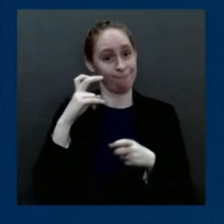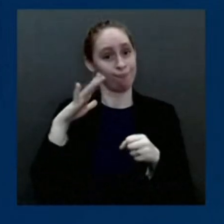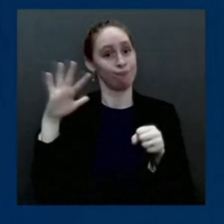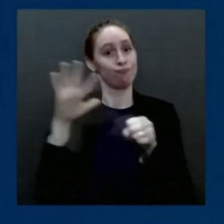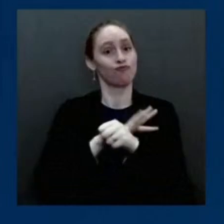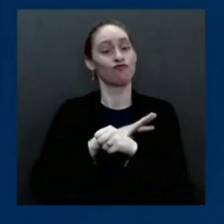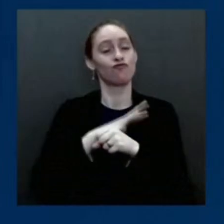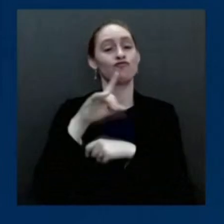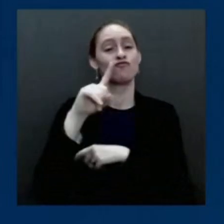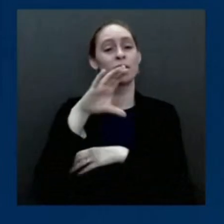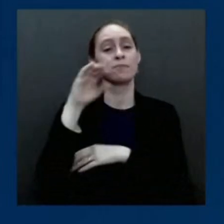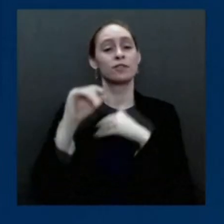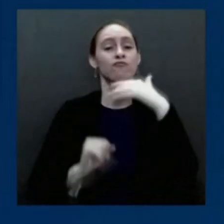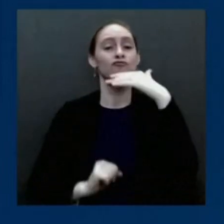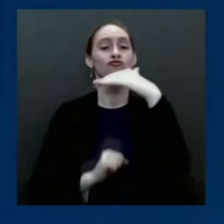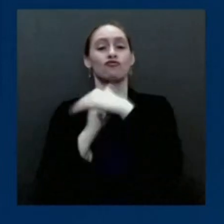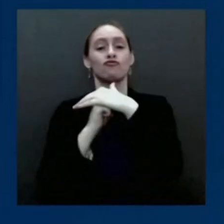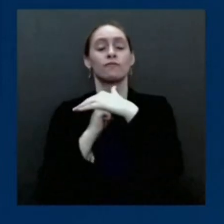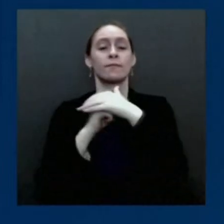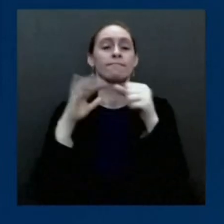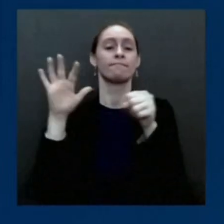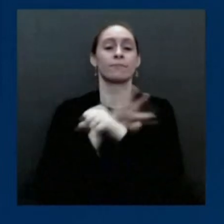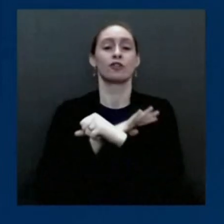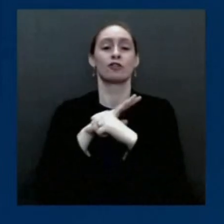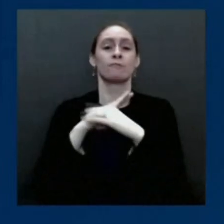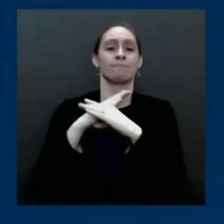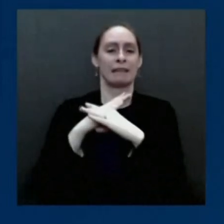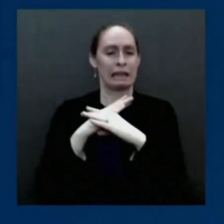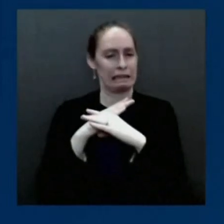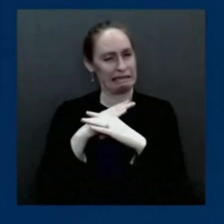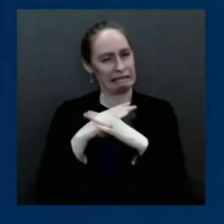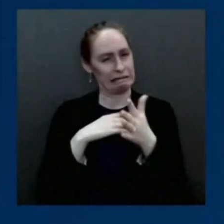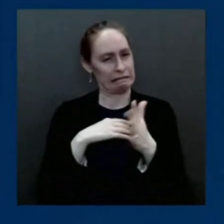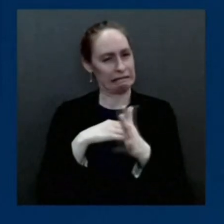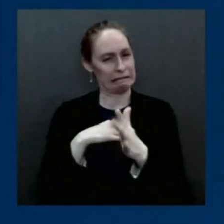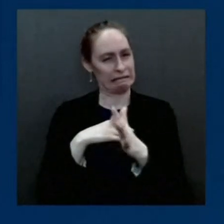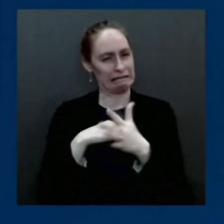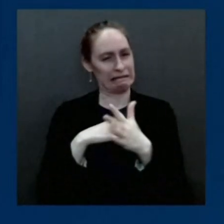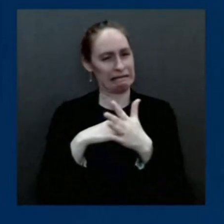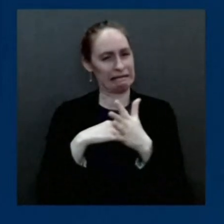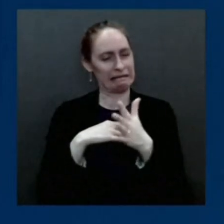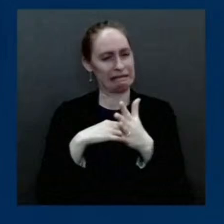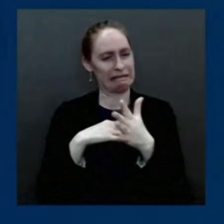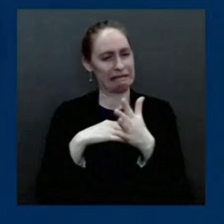PROTECTION AGAINST INFECTION AND SINCE THESE ARE GUIDELINES FOR QUARANTINE WE REALLY WANTED